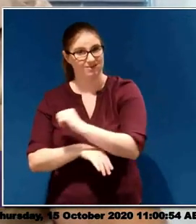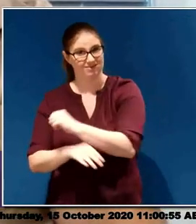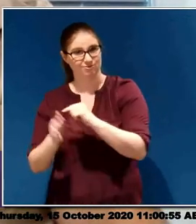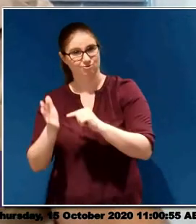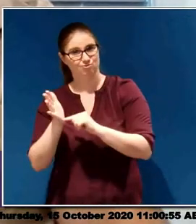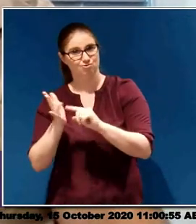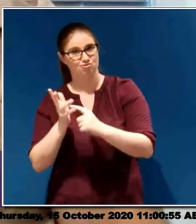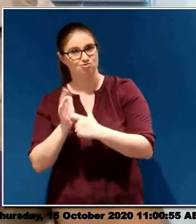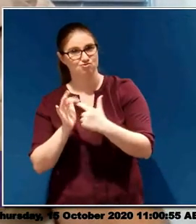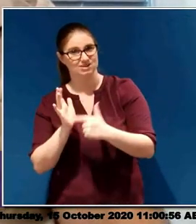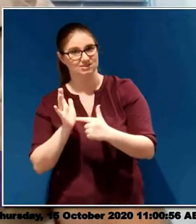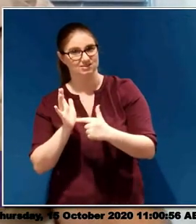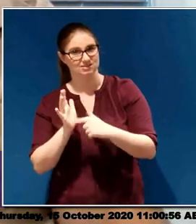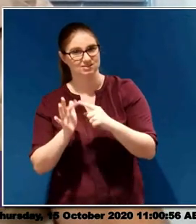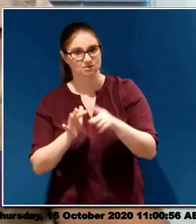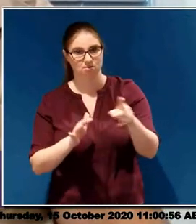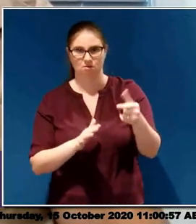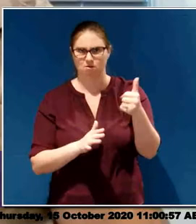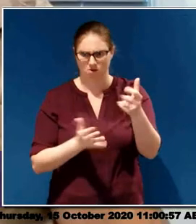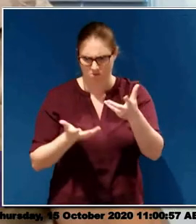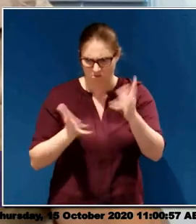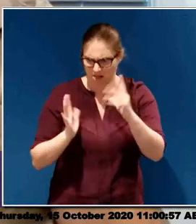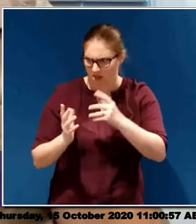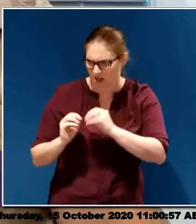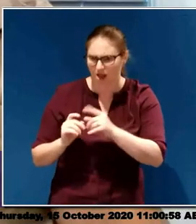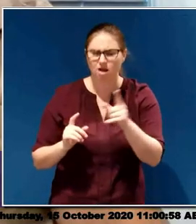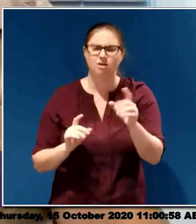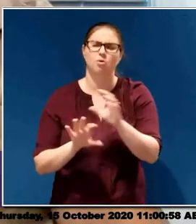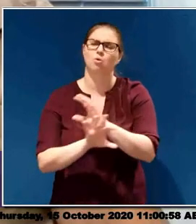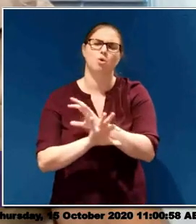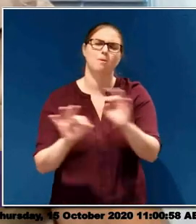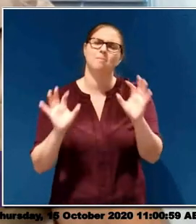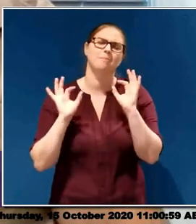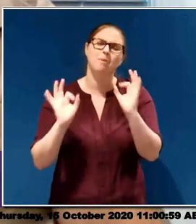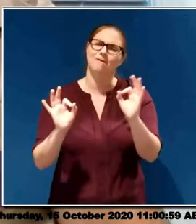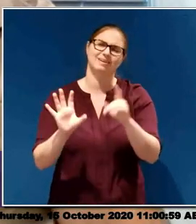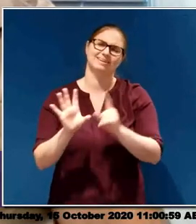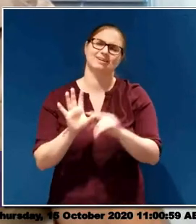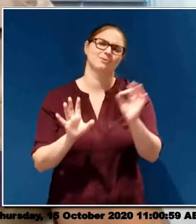It still wasn't a perfect year. We still have to fight to get him to school.